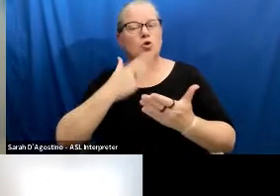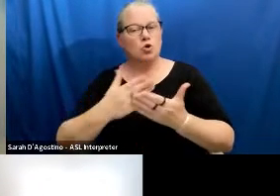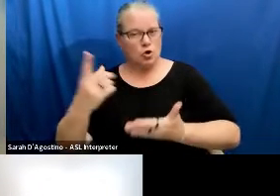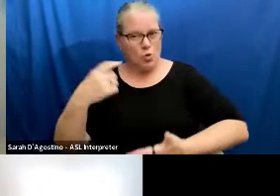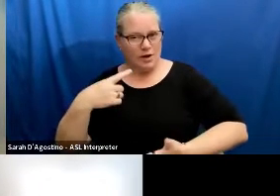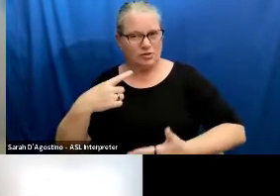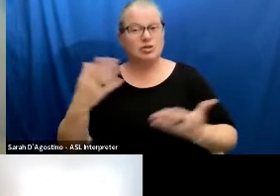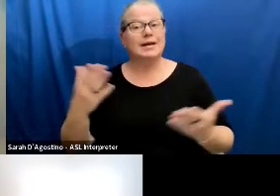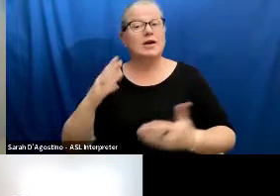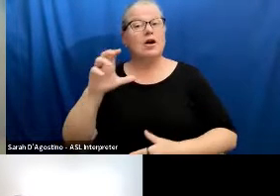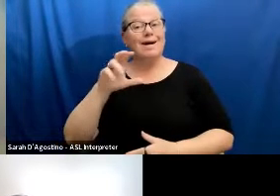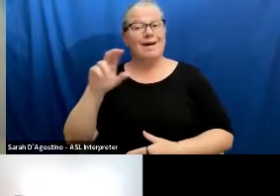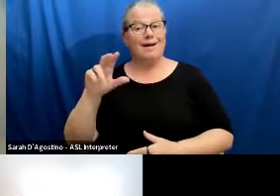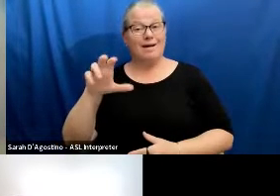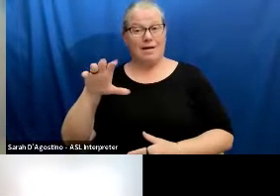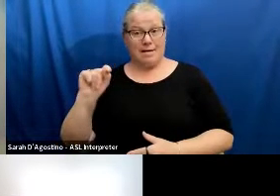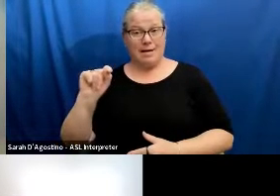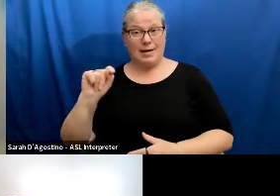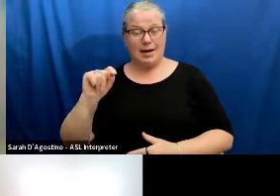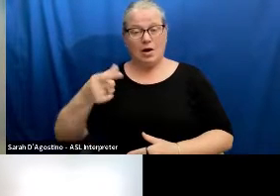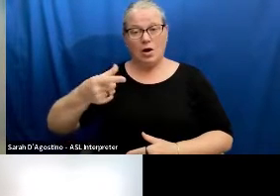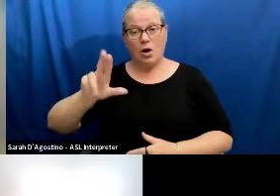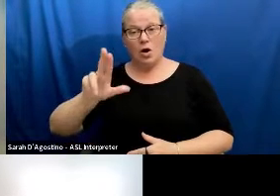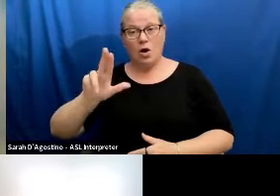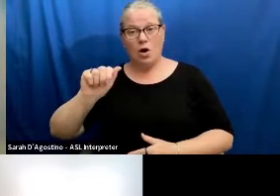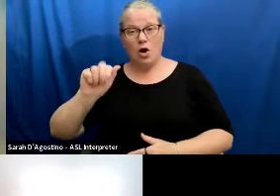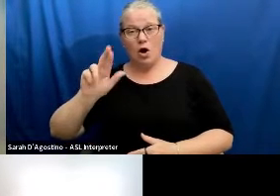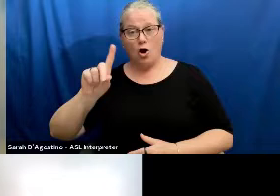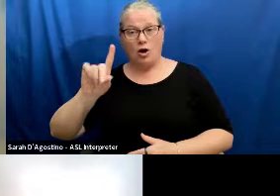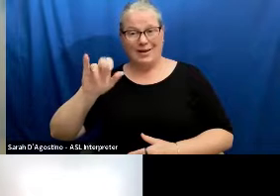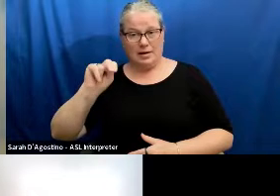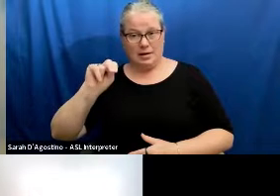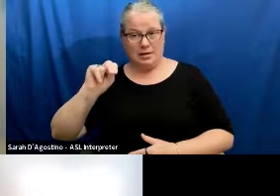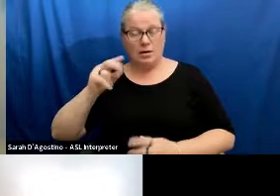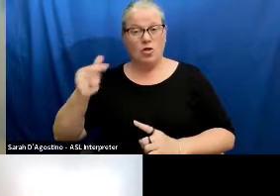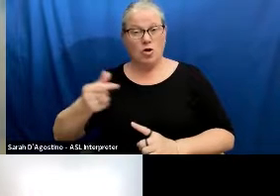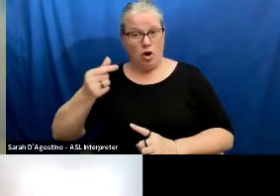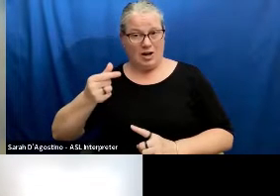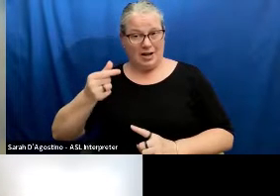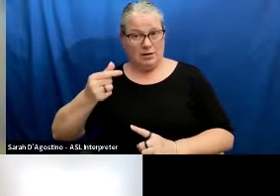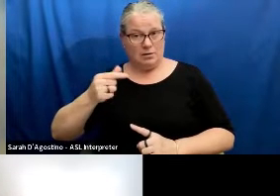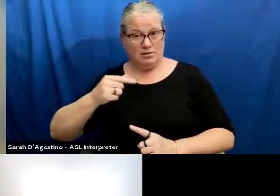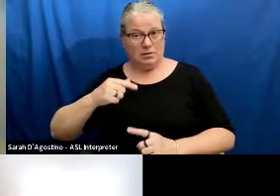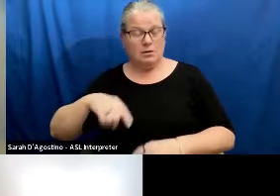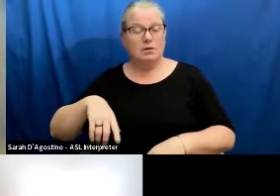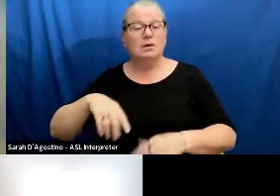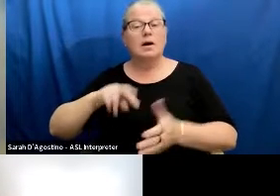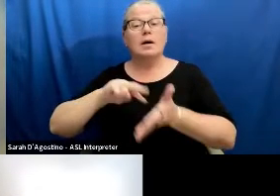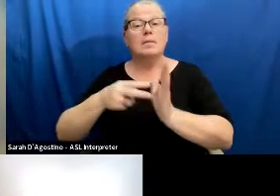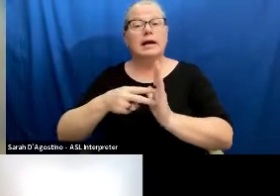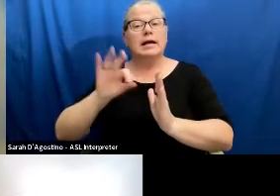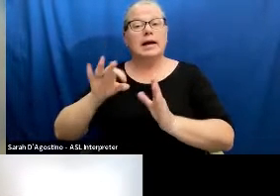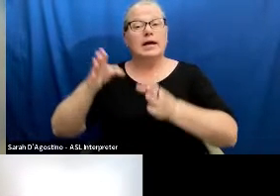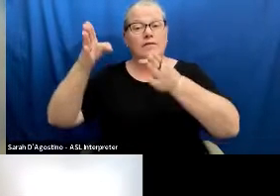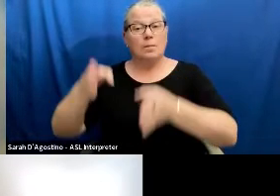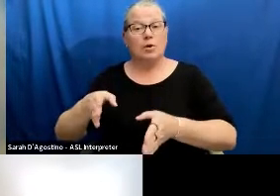the guardianship statutes meaning if you are appointed a guardian by the probate court